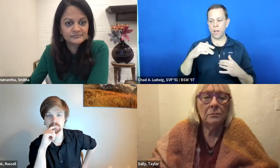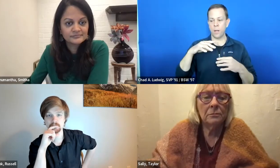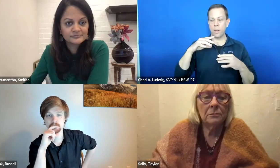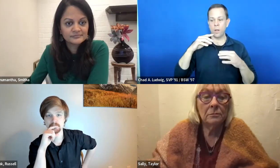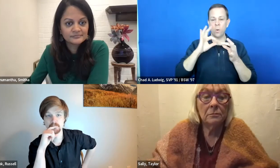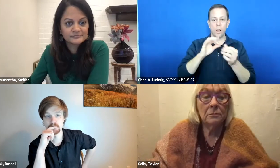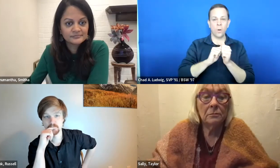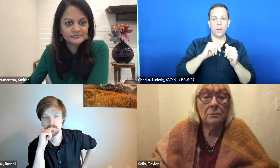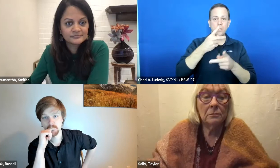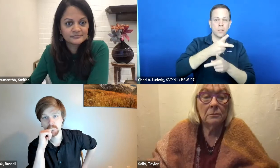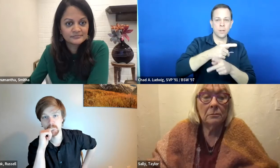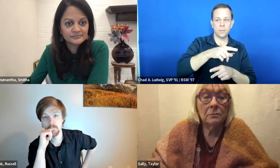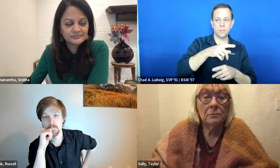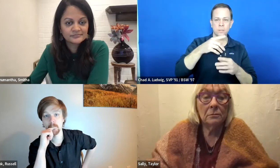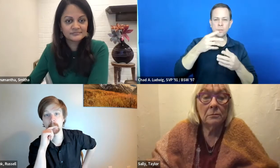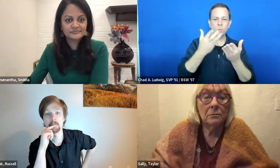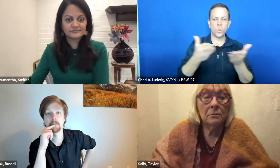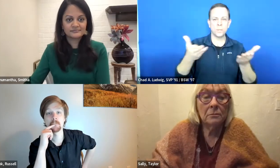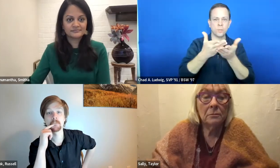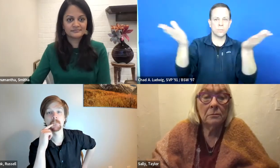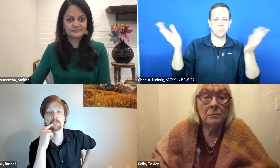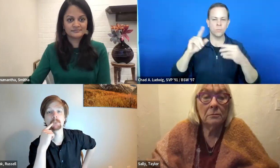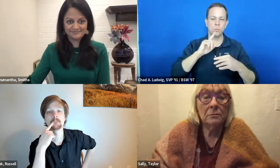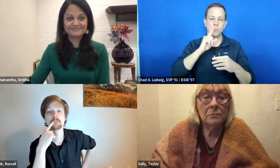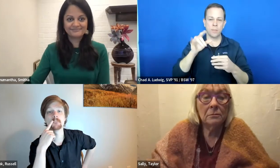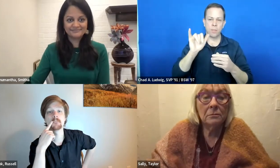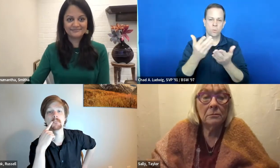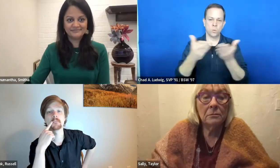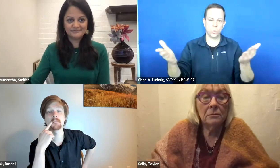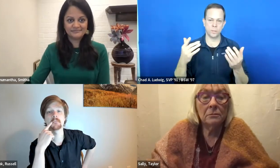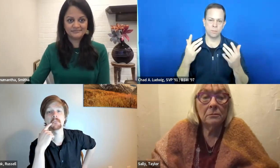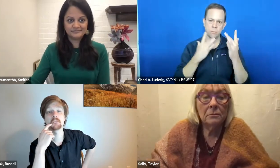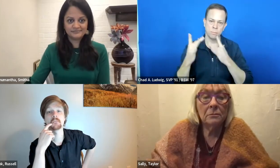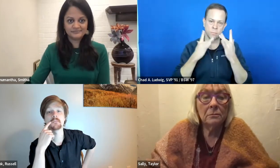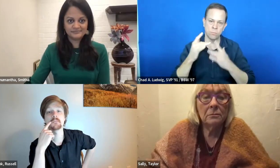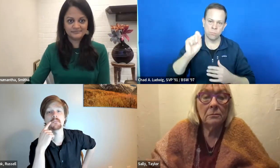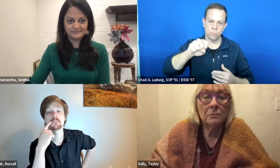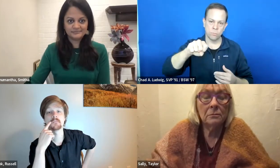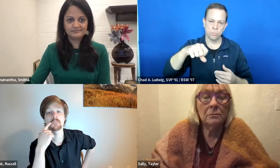and when it came to me being the caregiver, I had to coordinate with people around to have the right resources